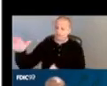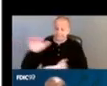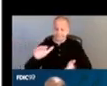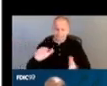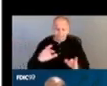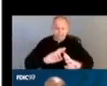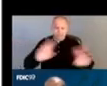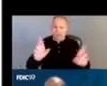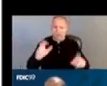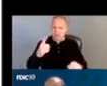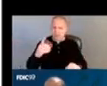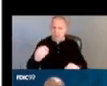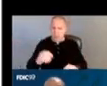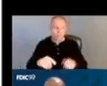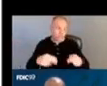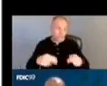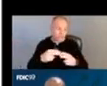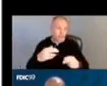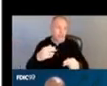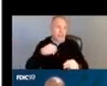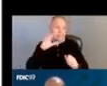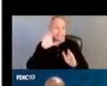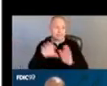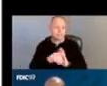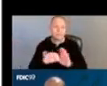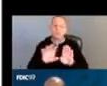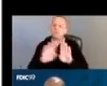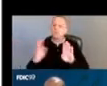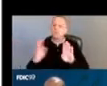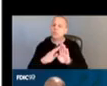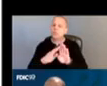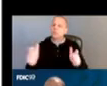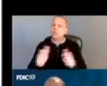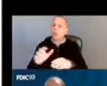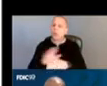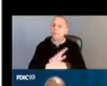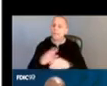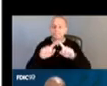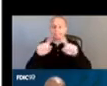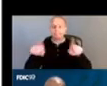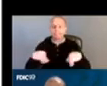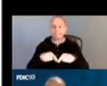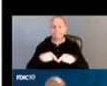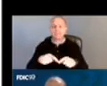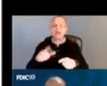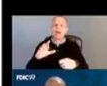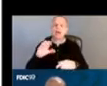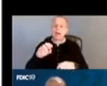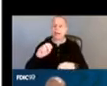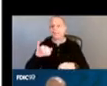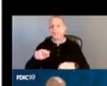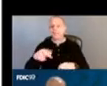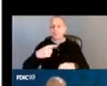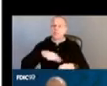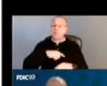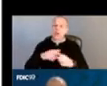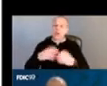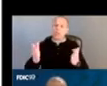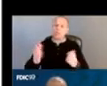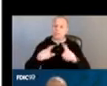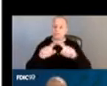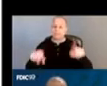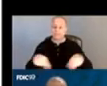is an image of the door of a small business with a come in, we're open sign.